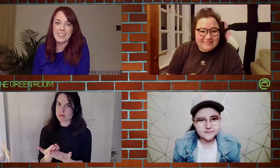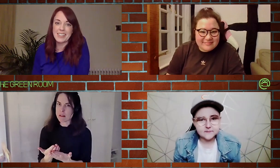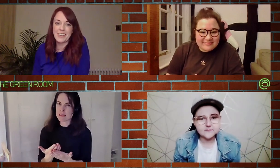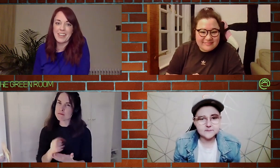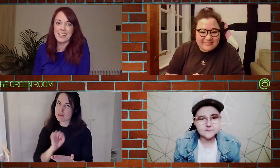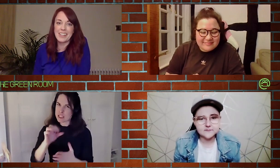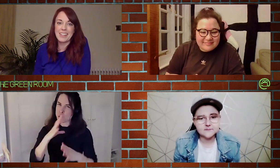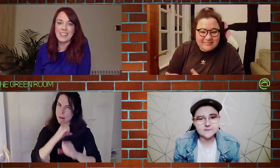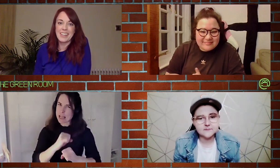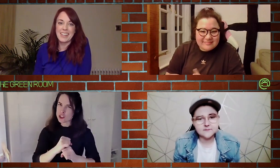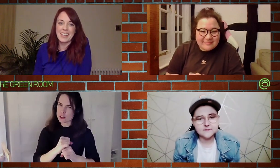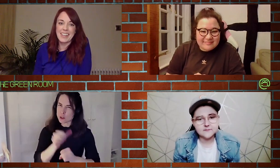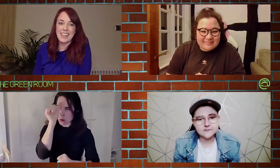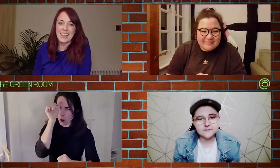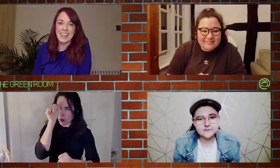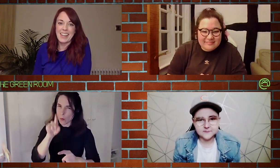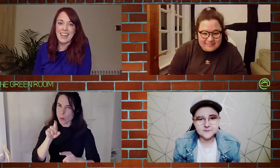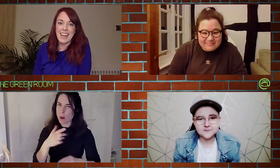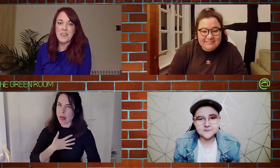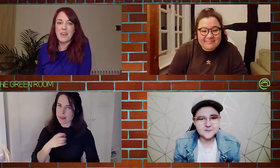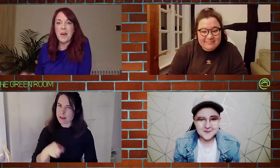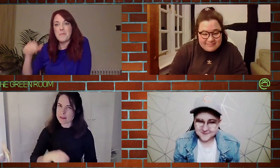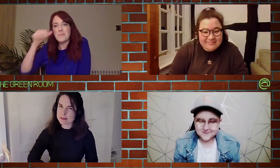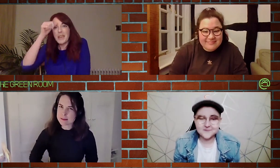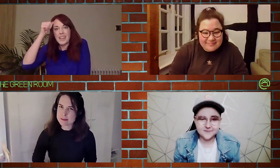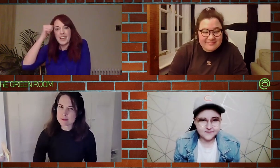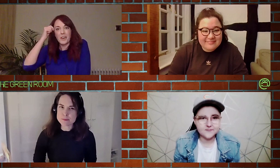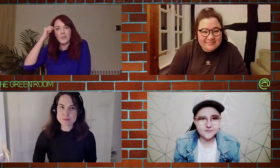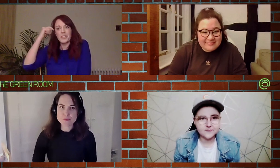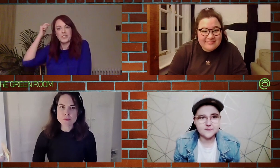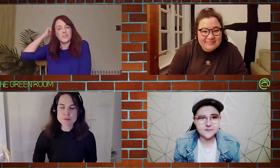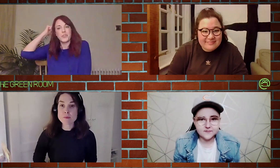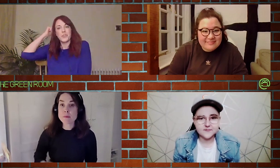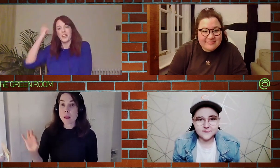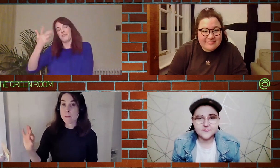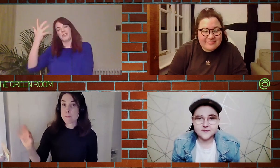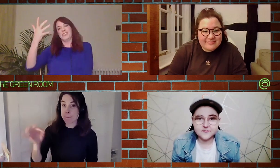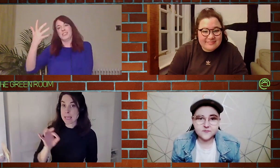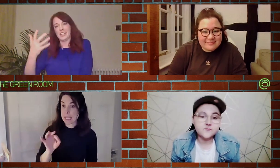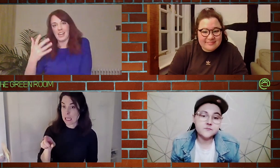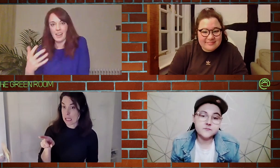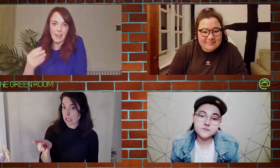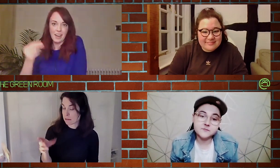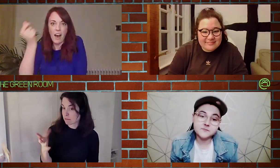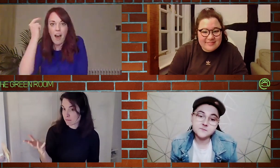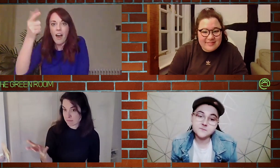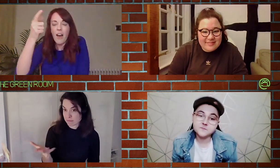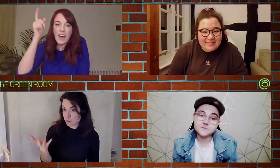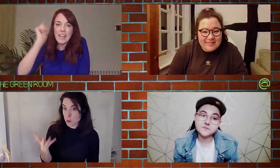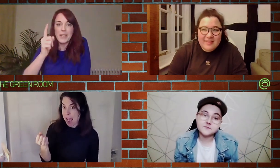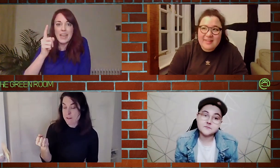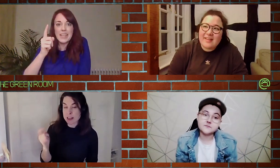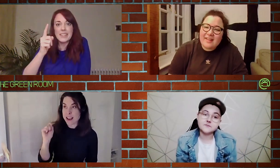That's great and Bea I wonder, do you have an ah that's what it is!